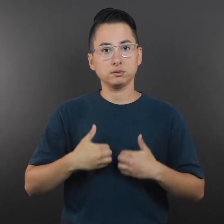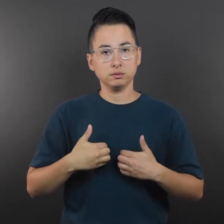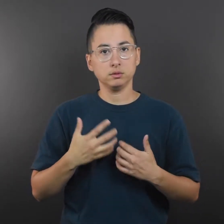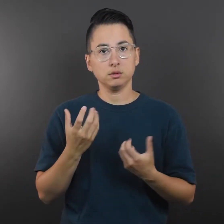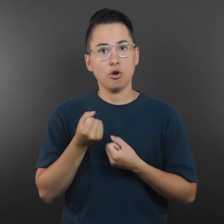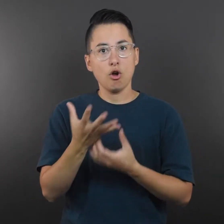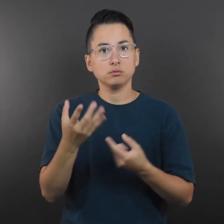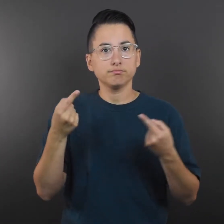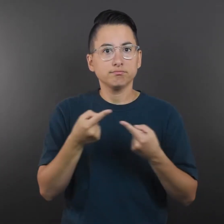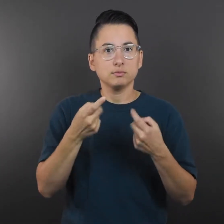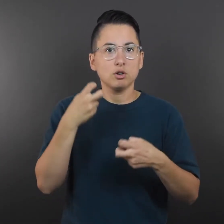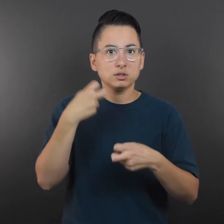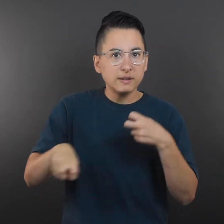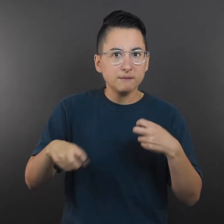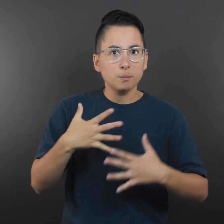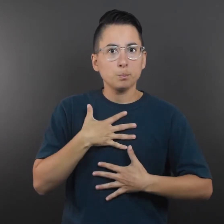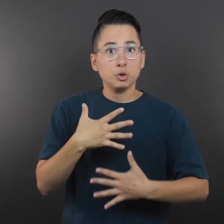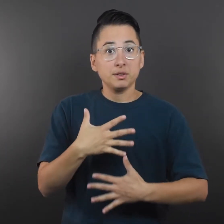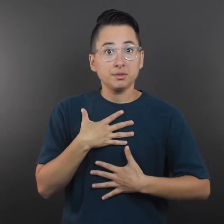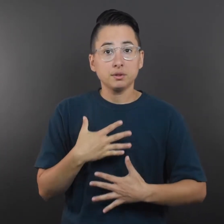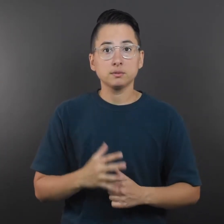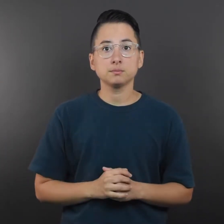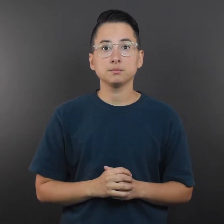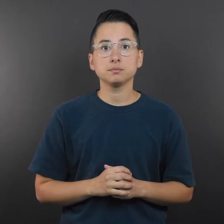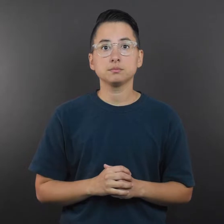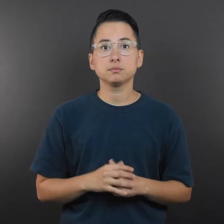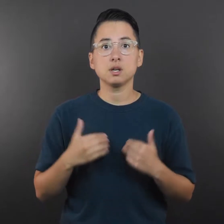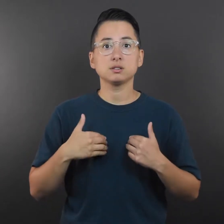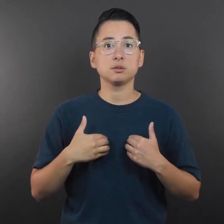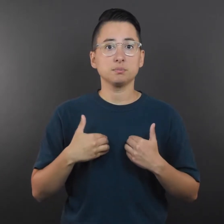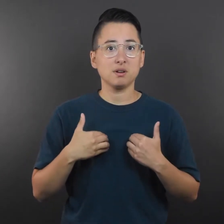Asthma can be challenging, disruptive